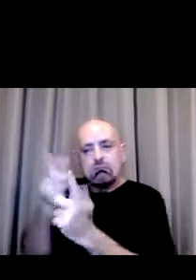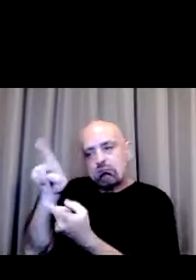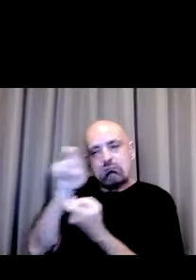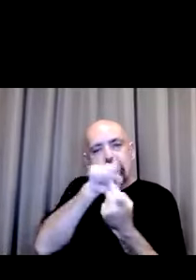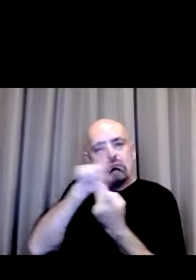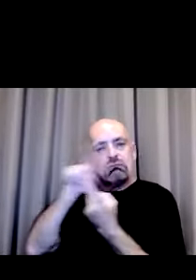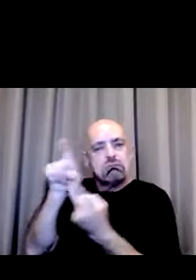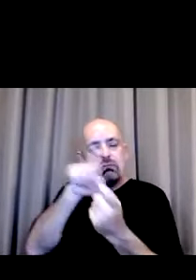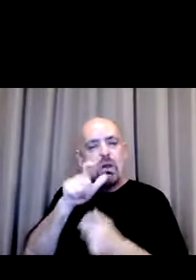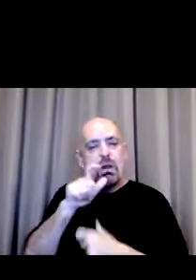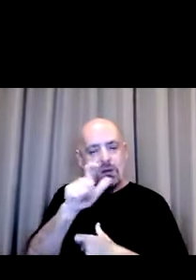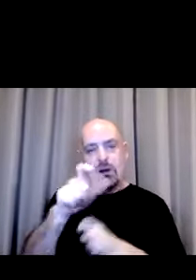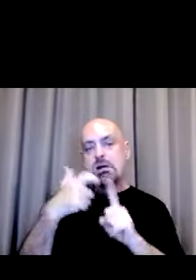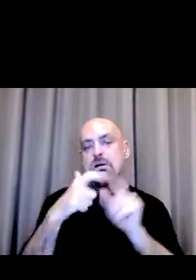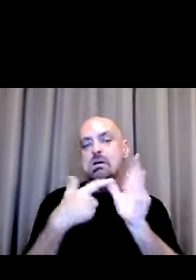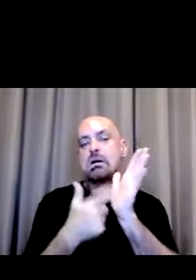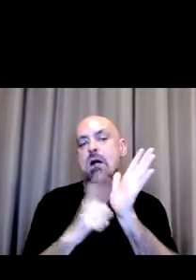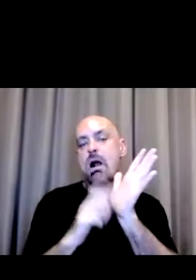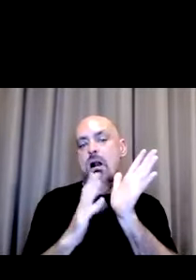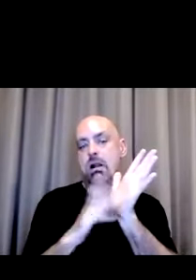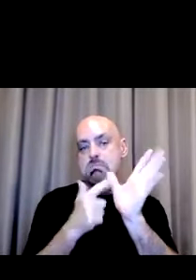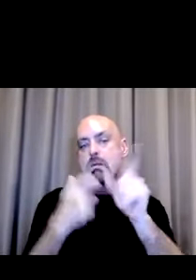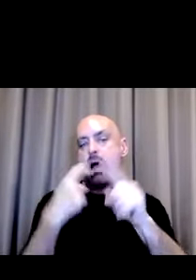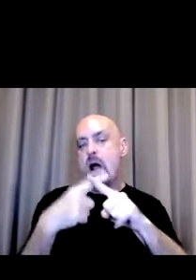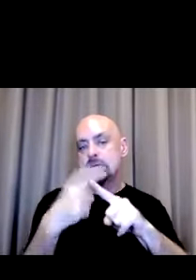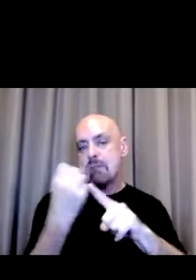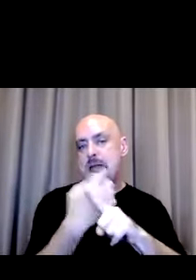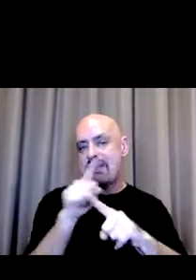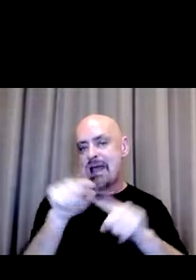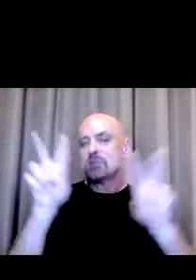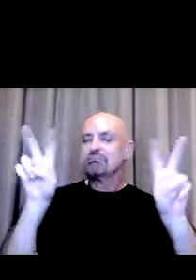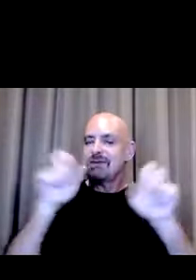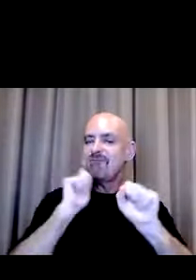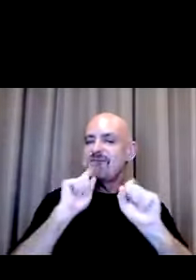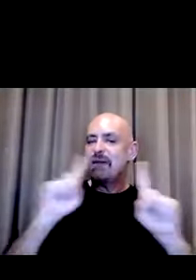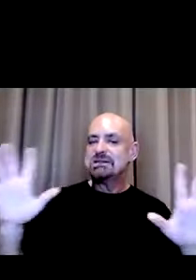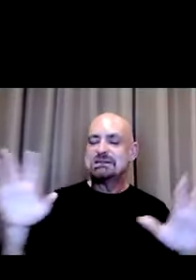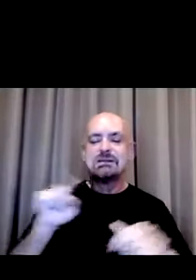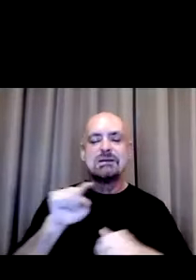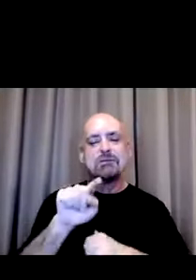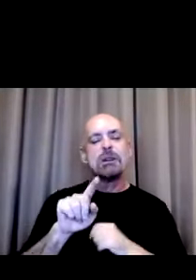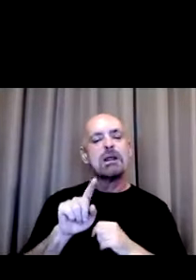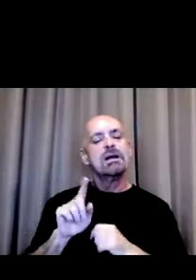the context where you are . However despite this tremendous appeal of the idea